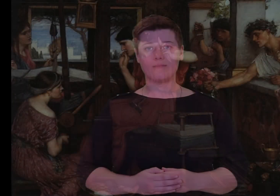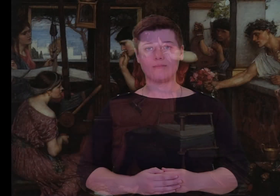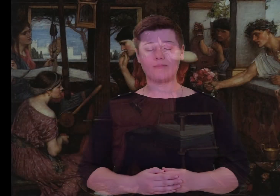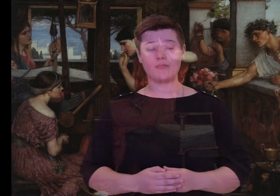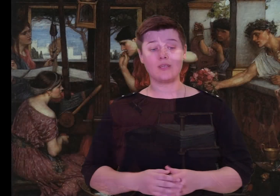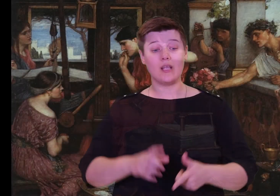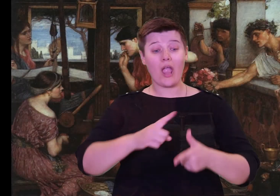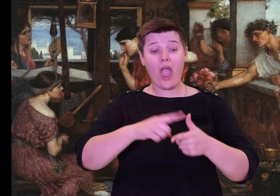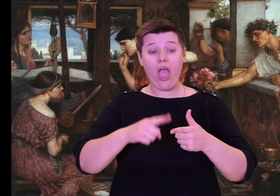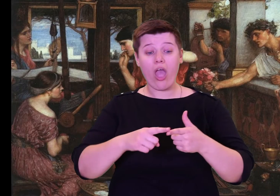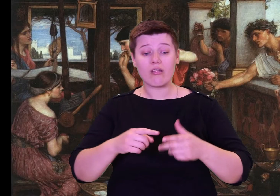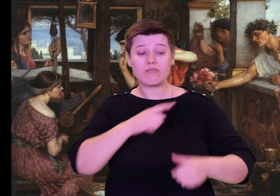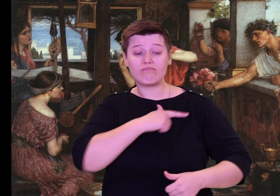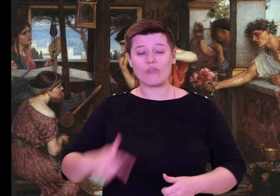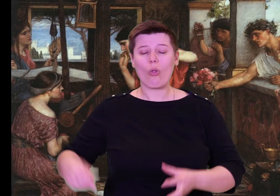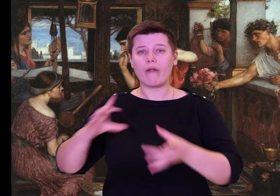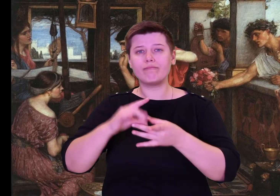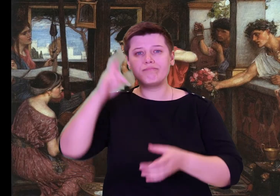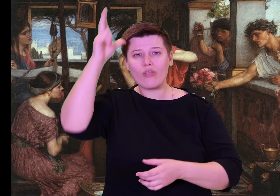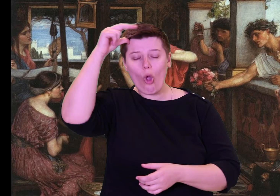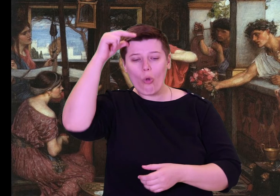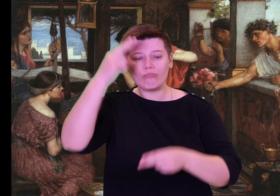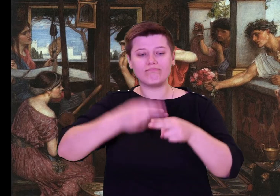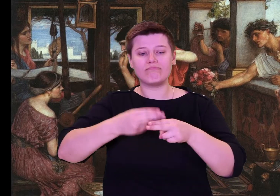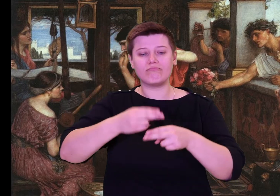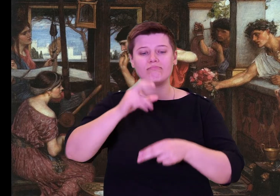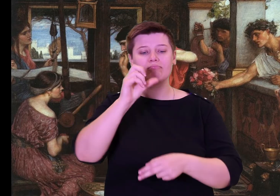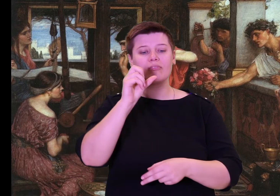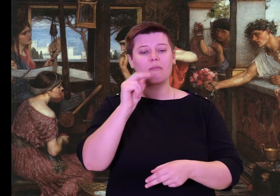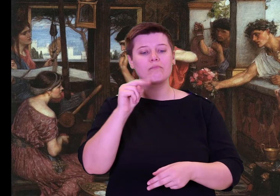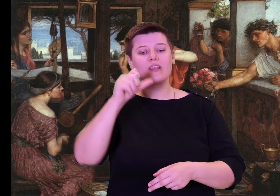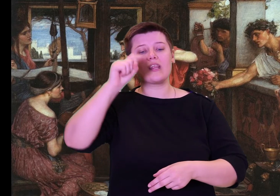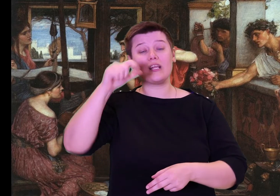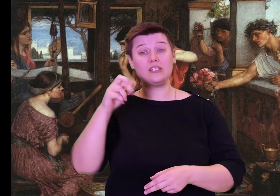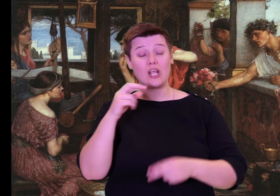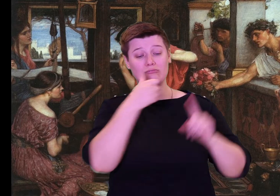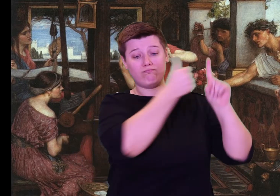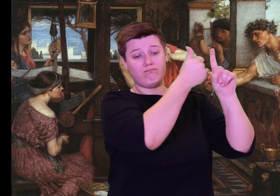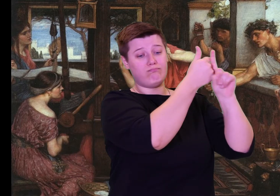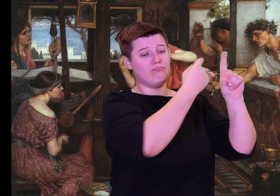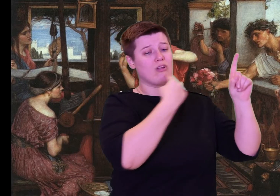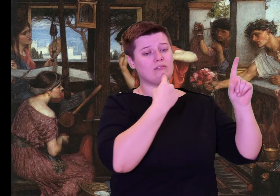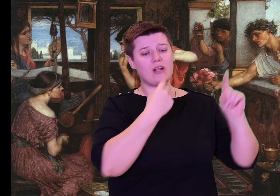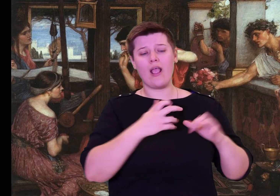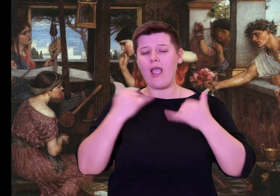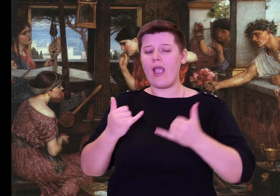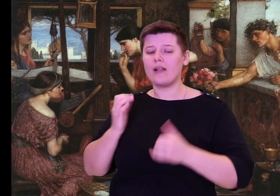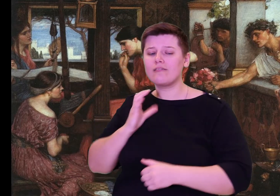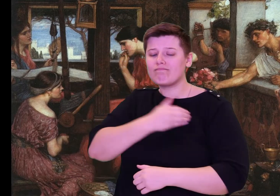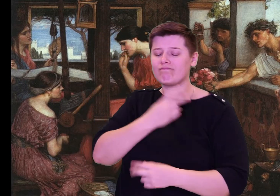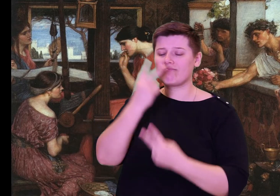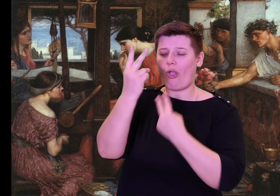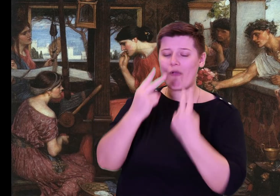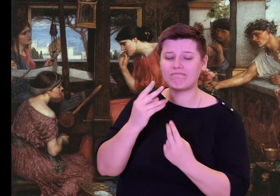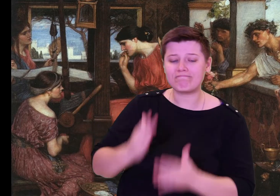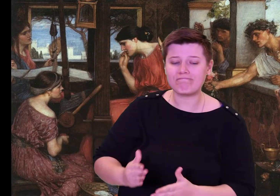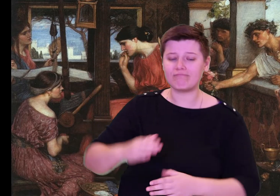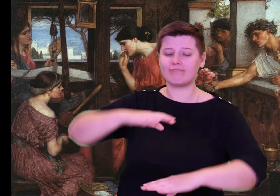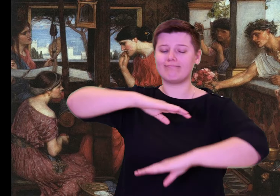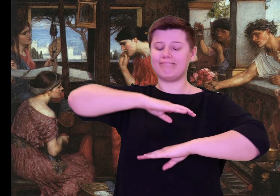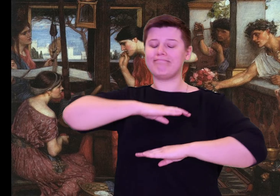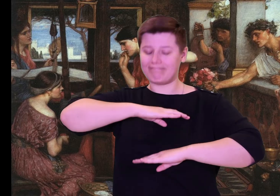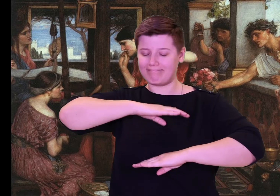Then first Gerenian Nestor, horse-lord, spoke. "Now that our guests are satisfied